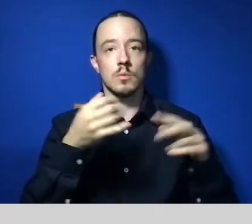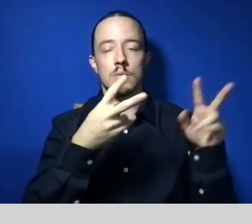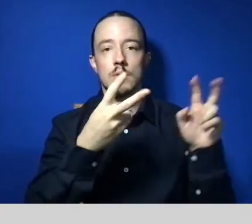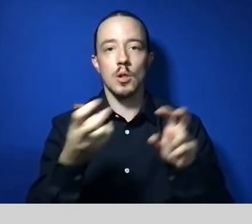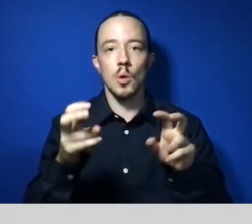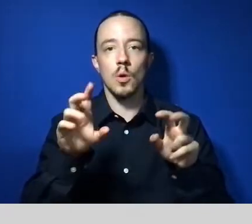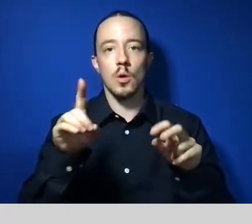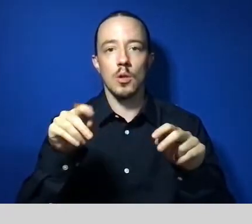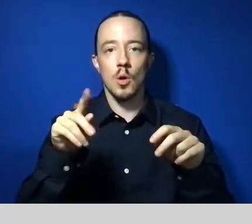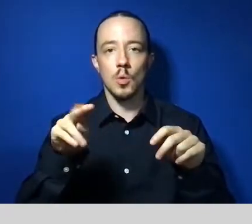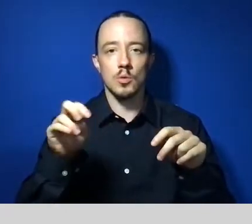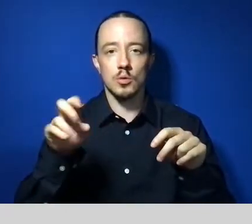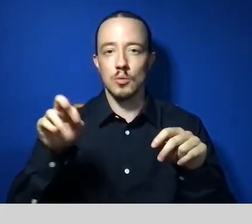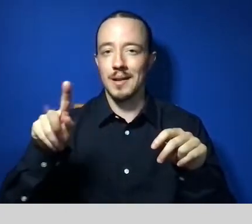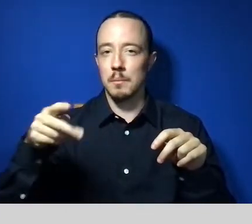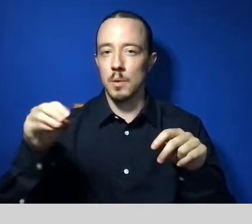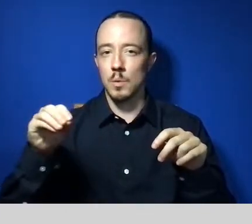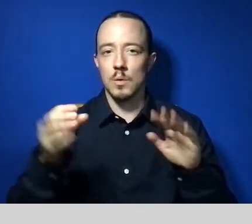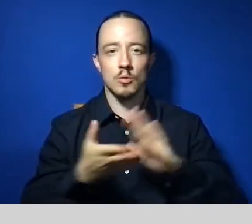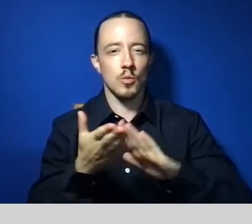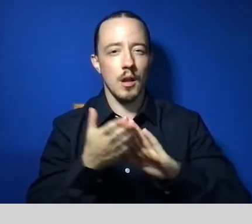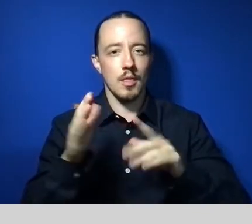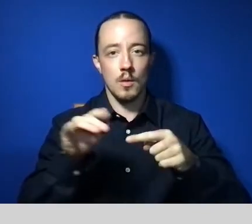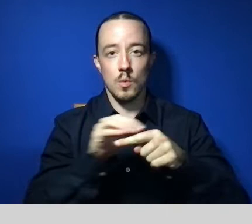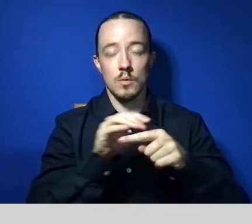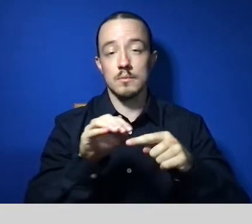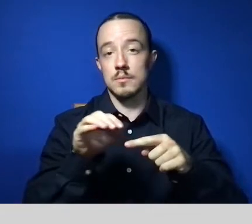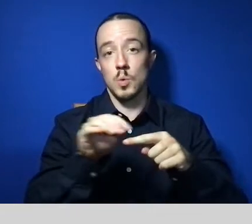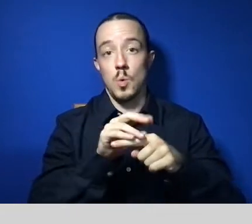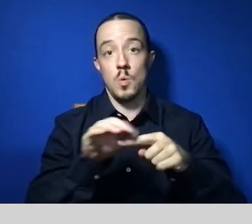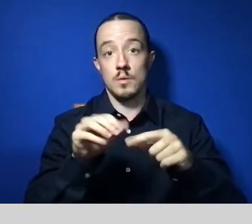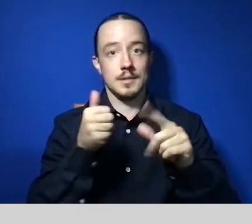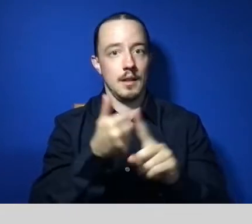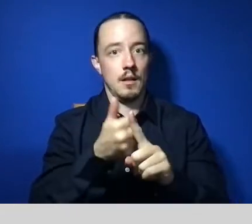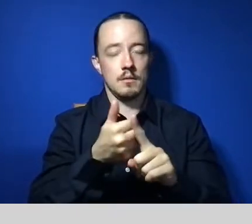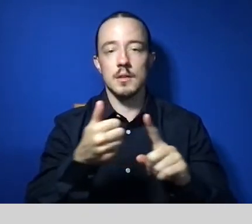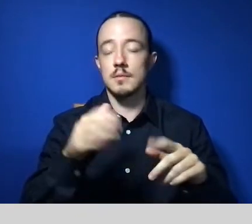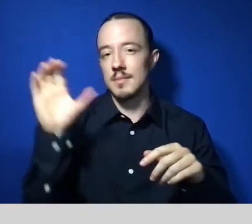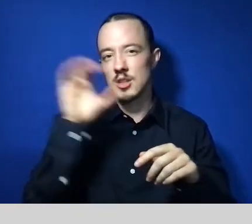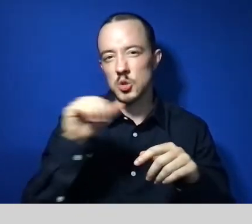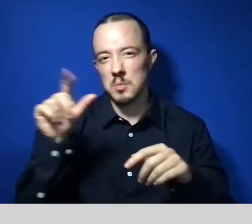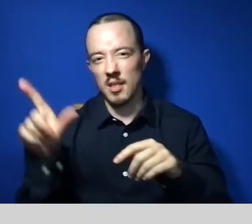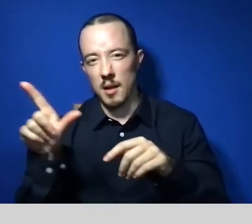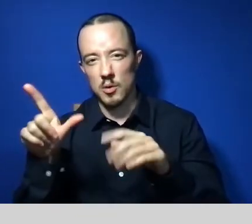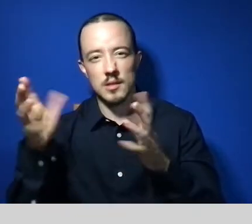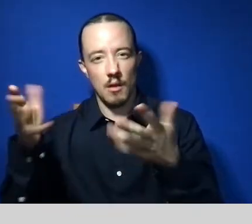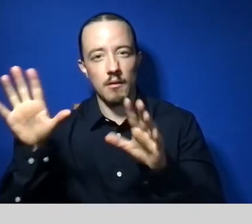if you clone the repo and run the code, assuming the libraries are installed,